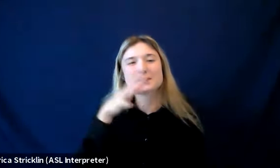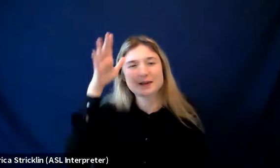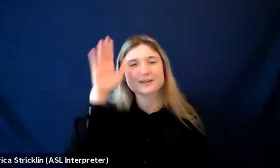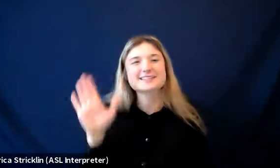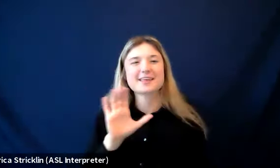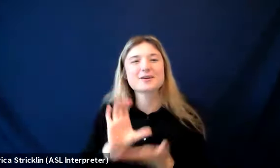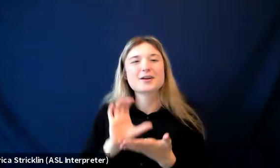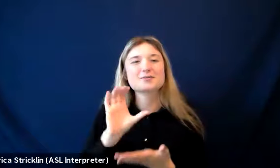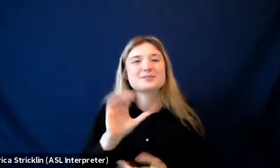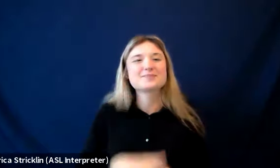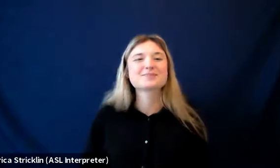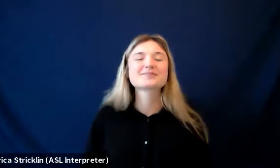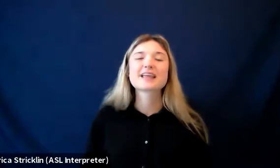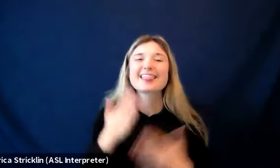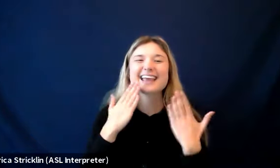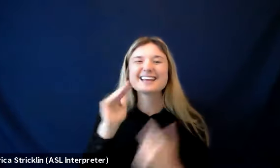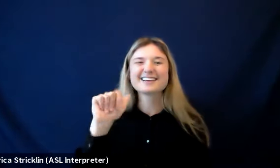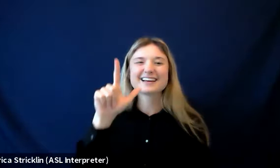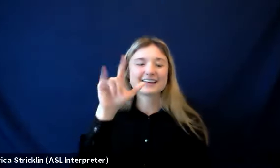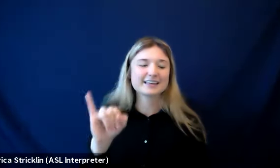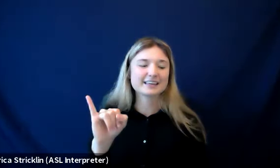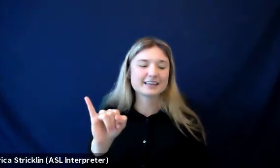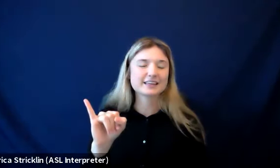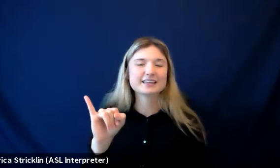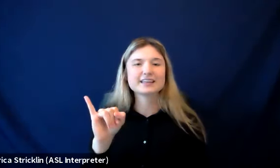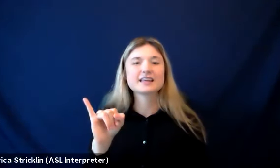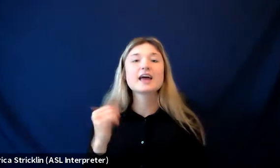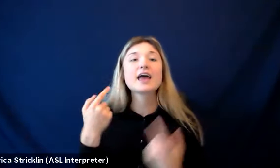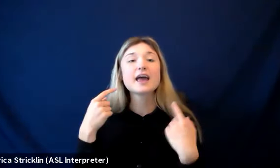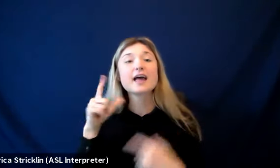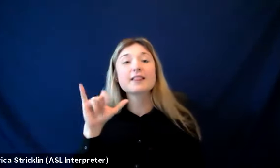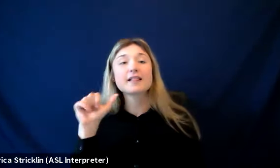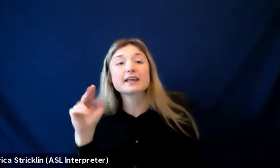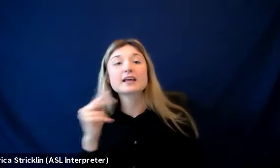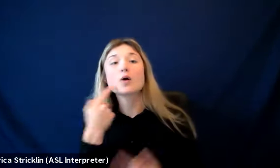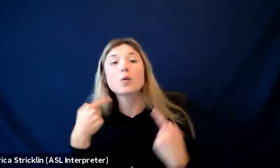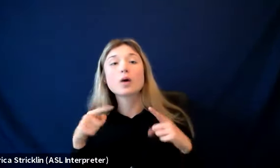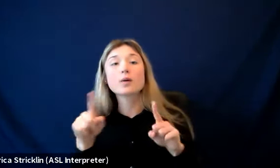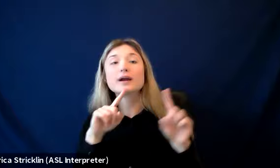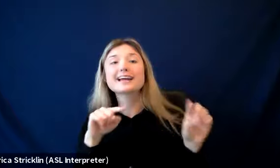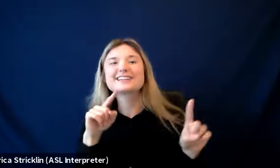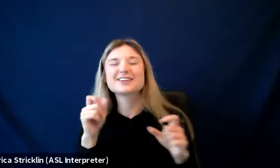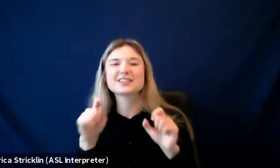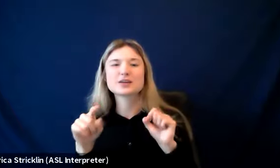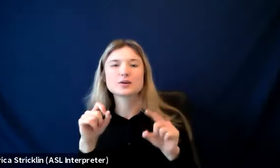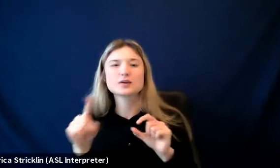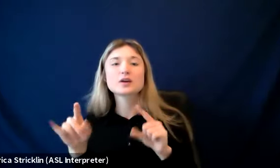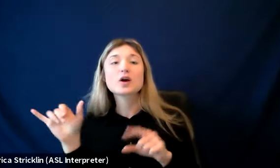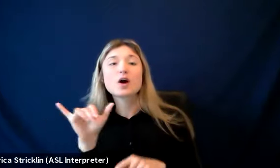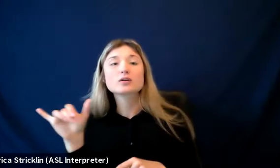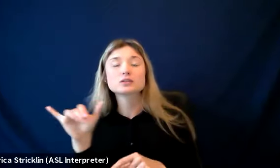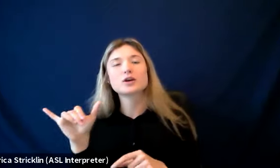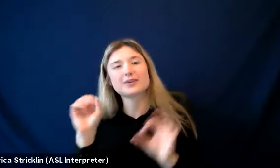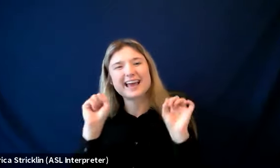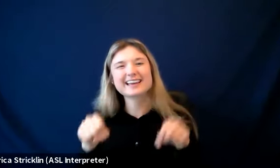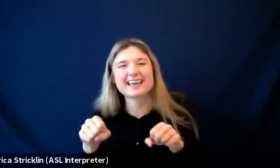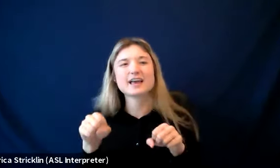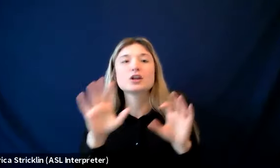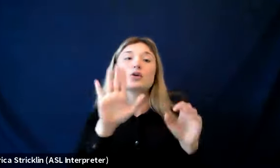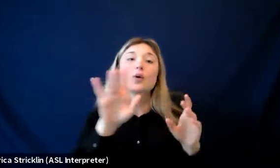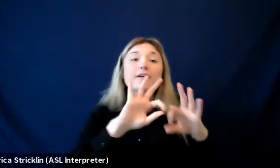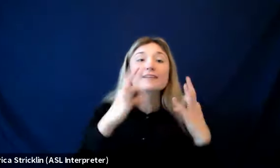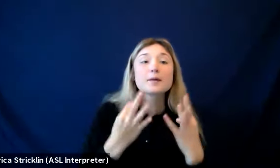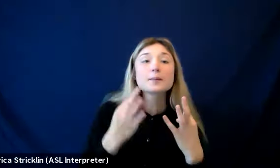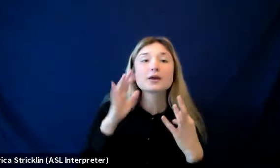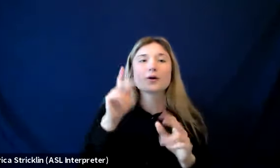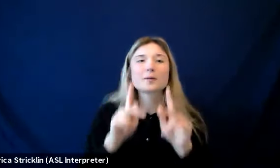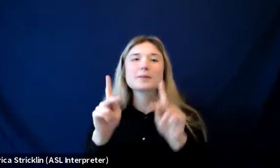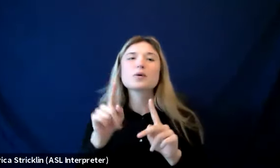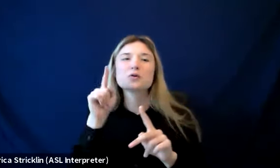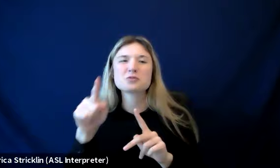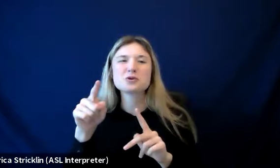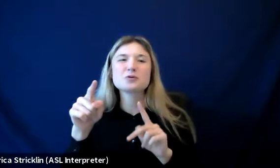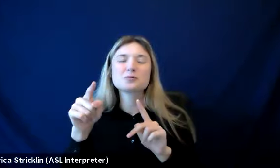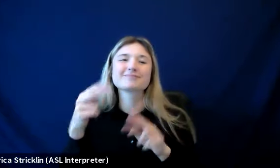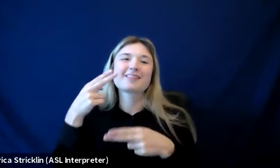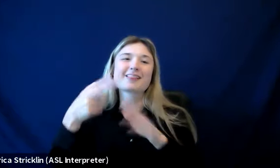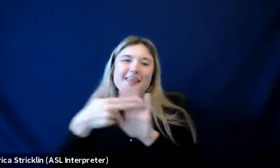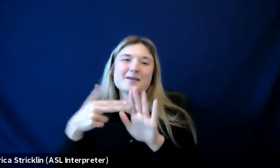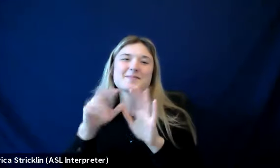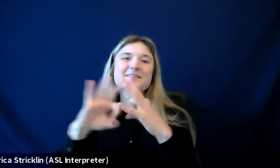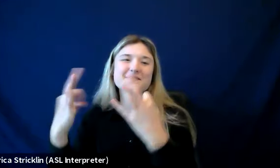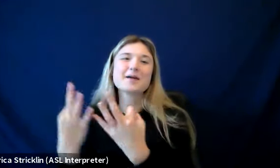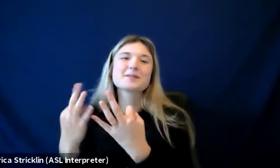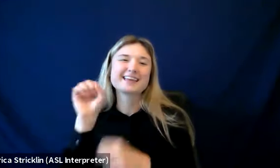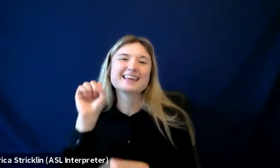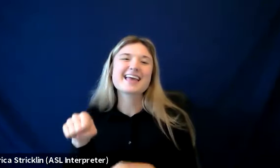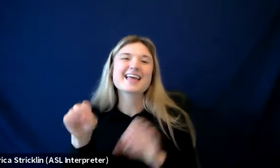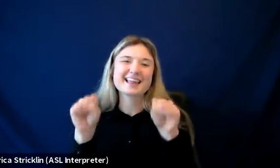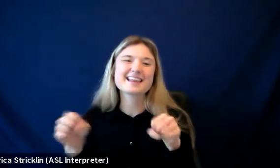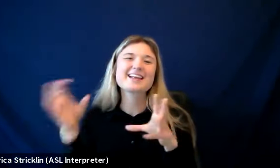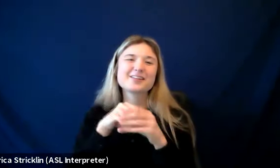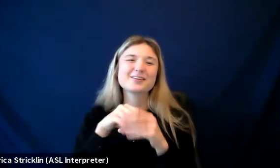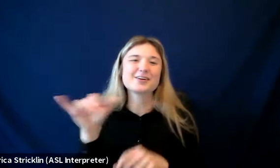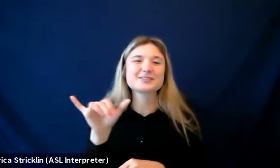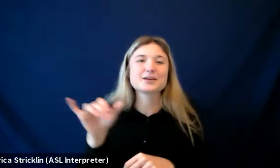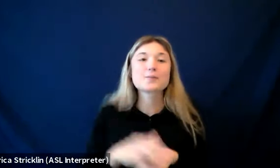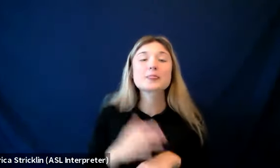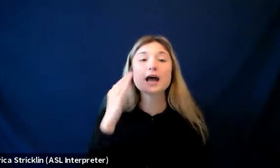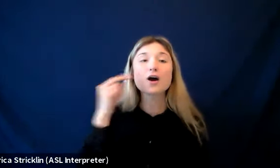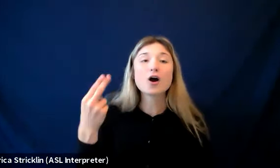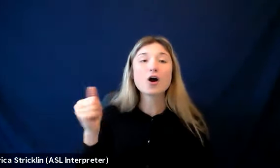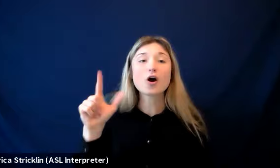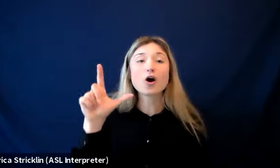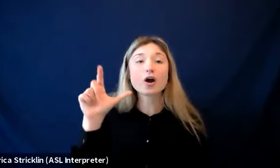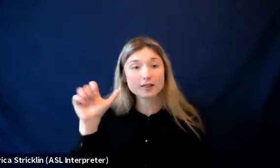Thank you, Ellie and whenever we're answering this question to I maybe we can also expand it to family or even chosen family as well, in case this question may not be applicable to everyone so Harlan I know you had an answer earlier, would you like to